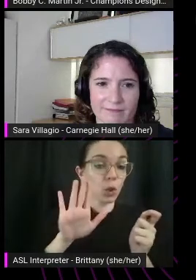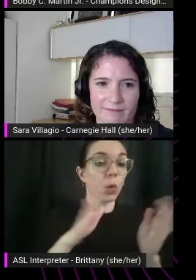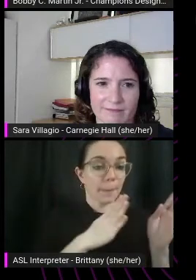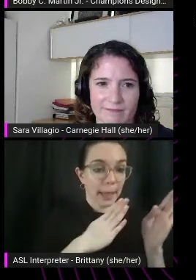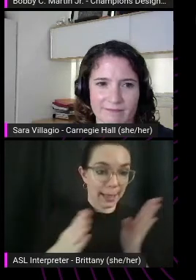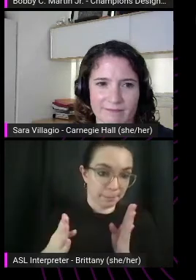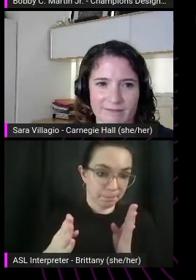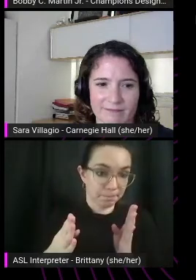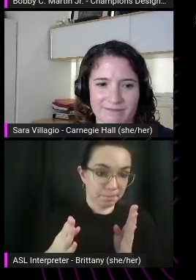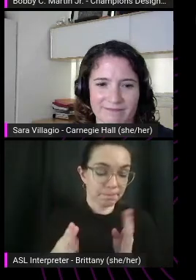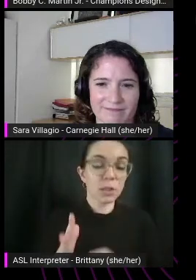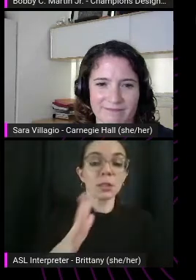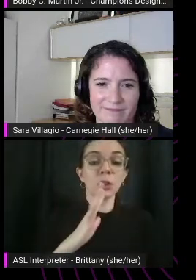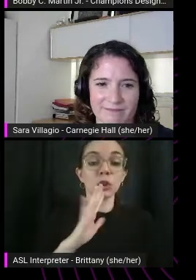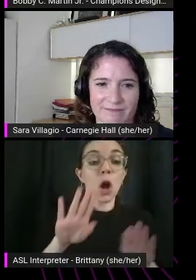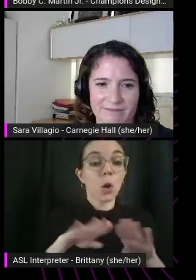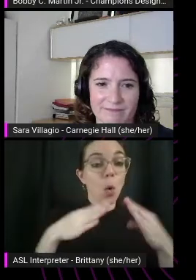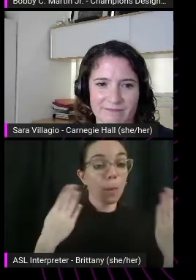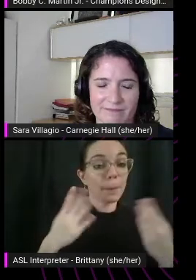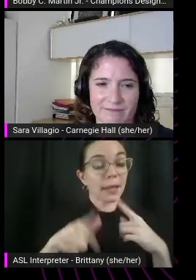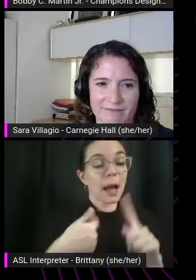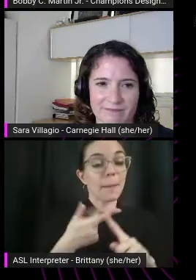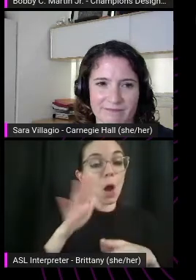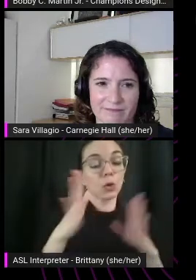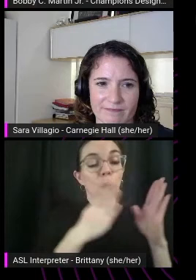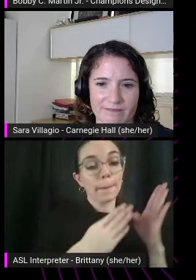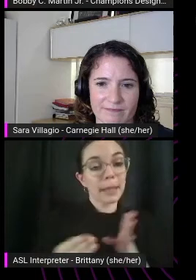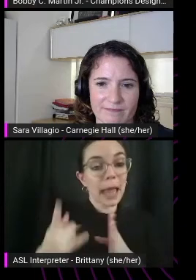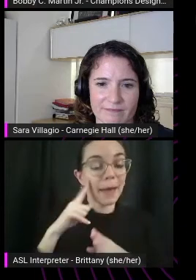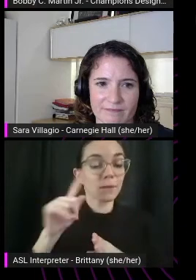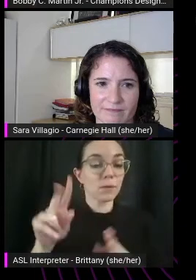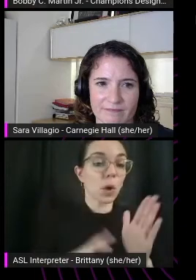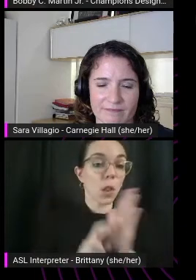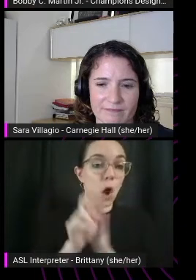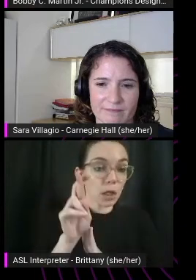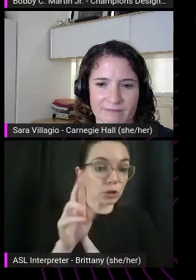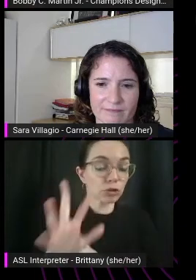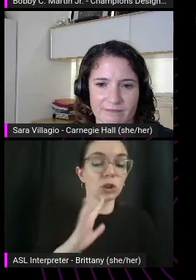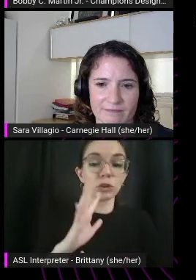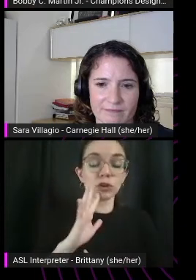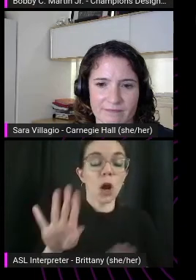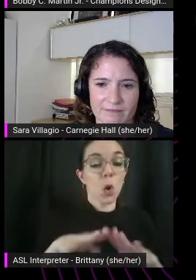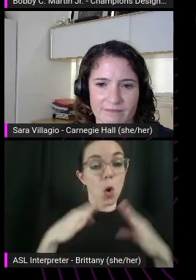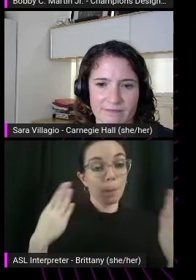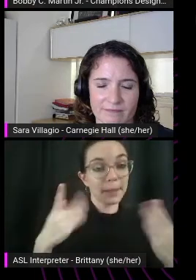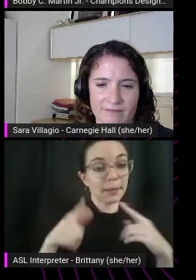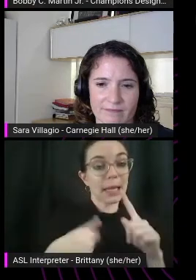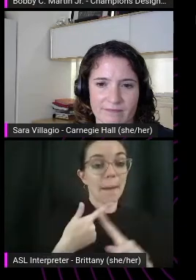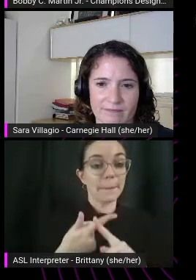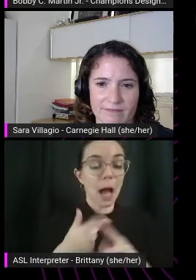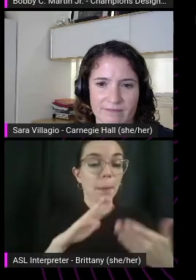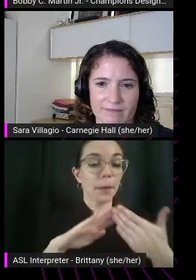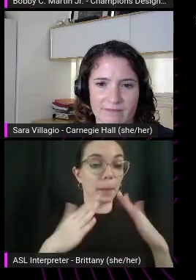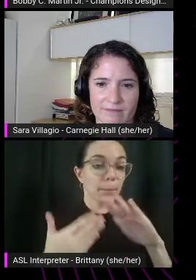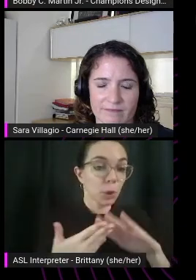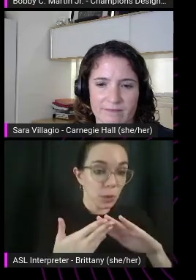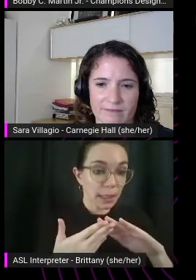Talk openly about your plan for launch. Talk openly about the community that you're part of